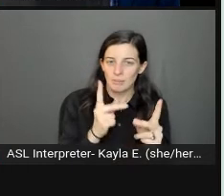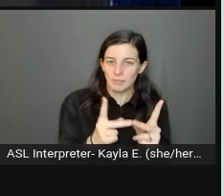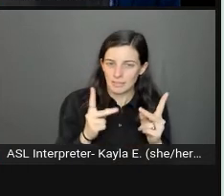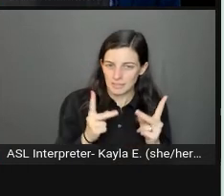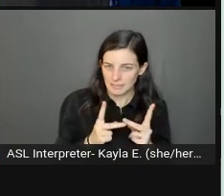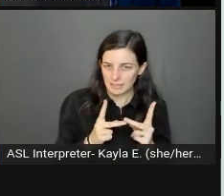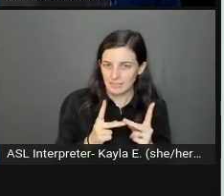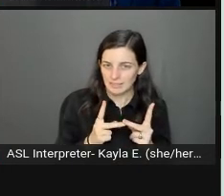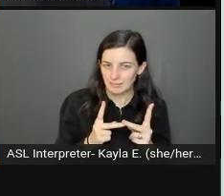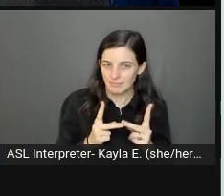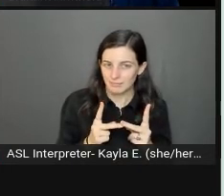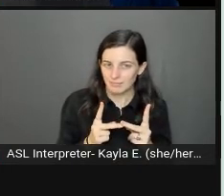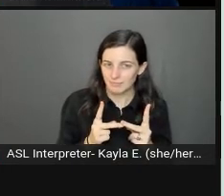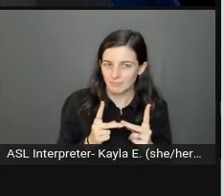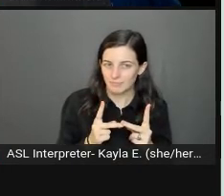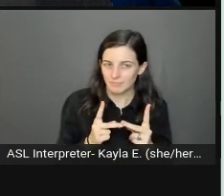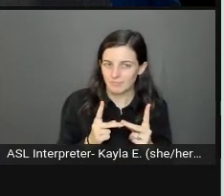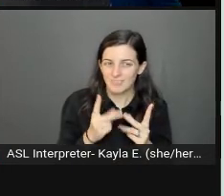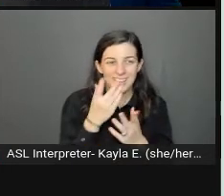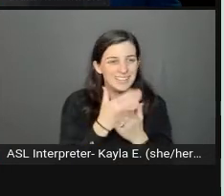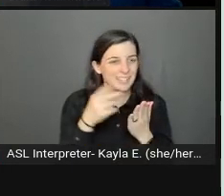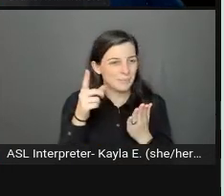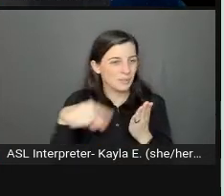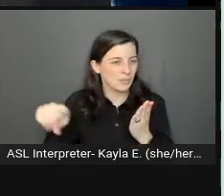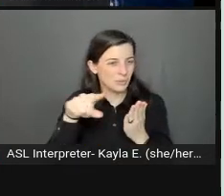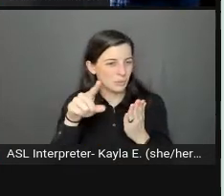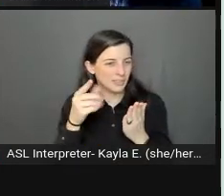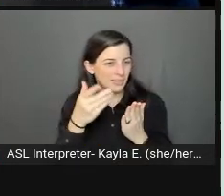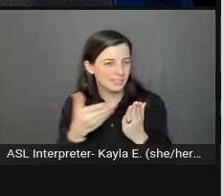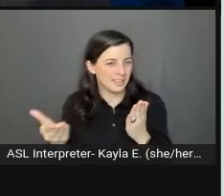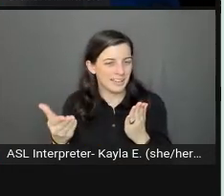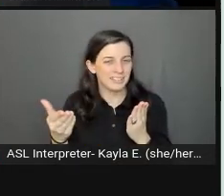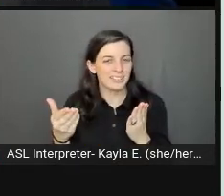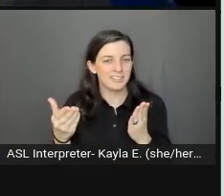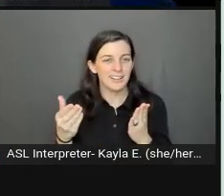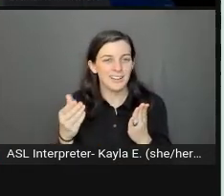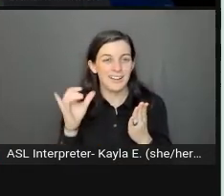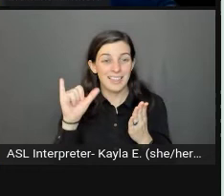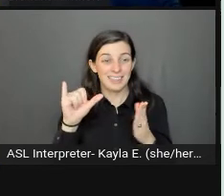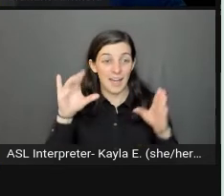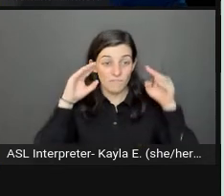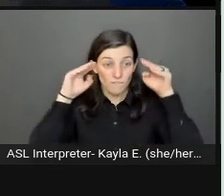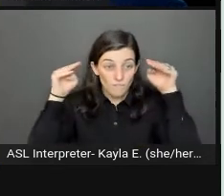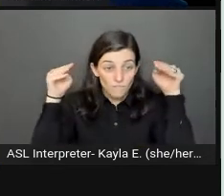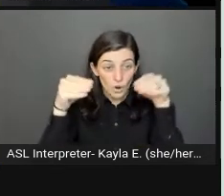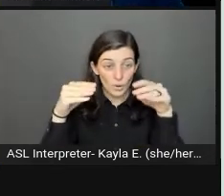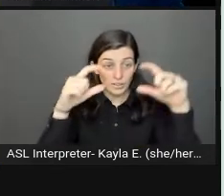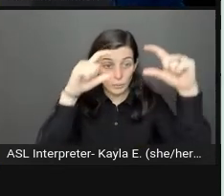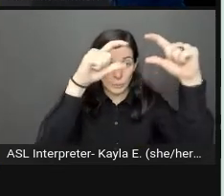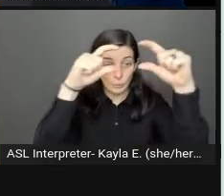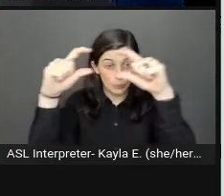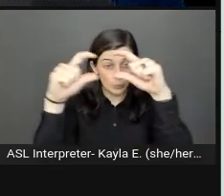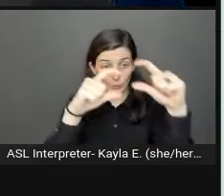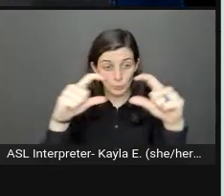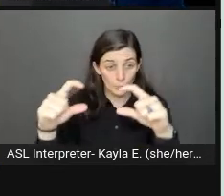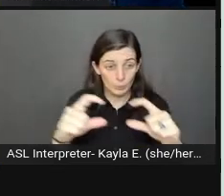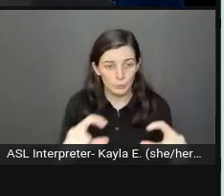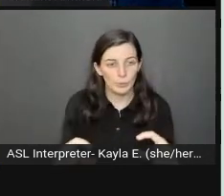On some of these things, focus seems to disappear all over the place which is not good from a keyboard user's perspective.